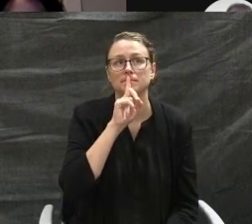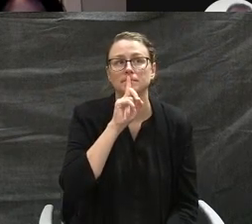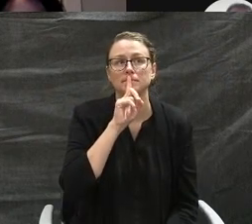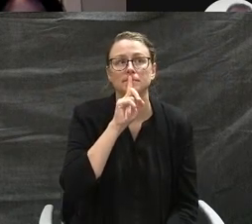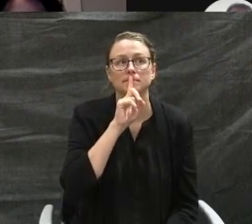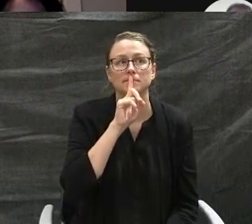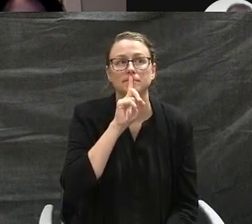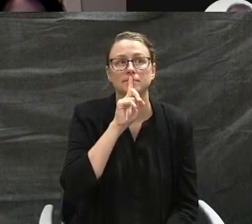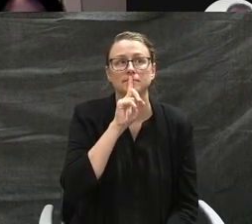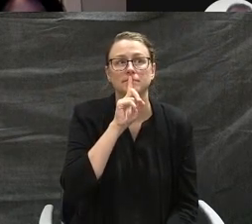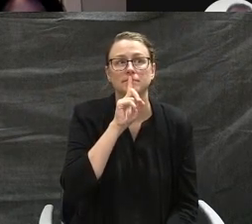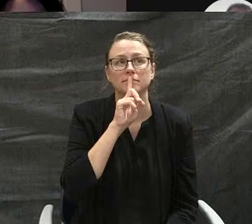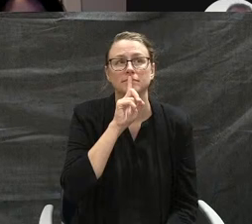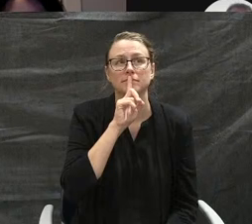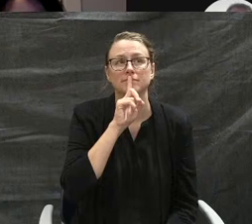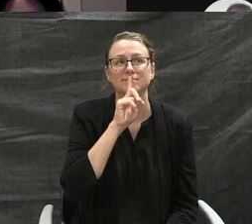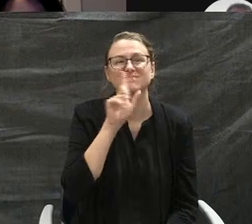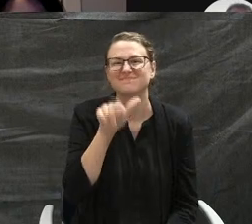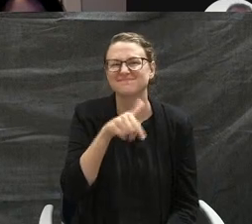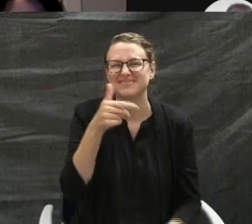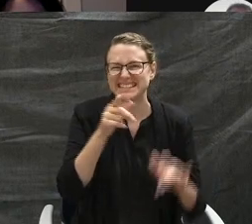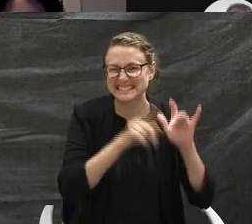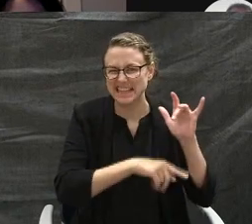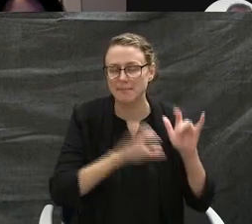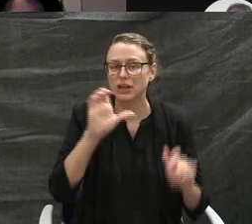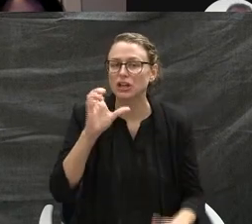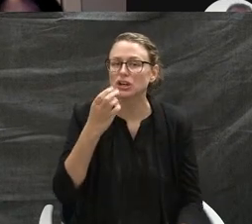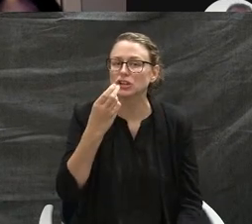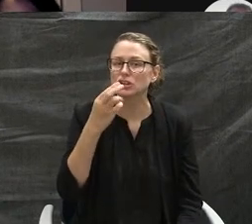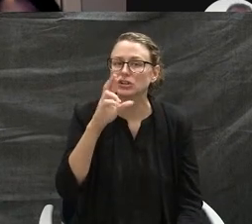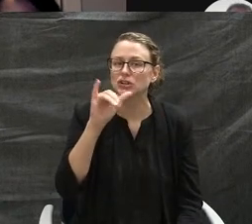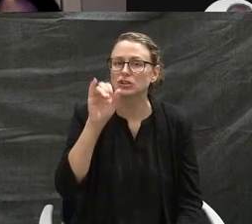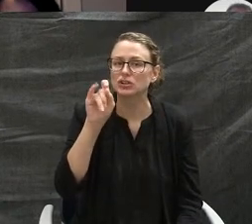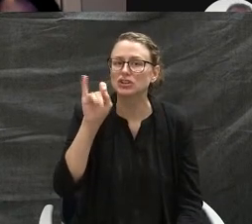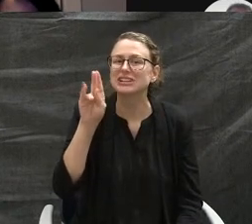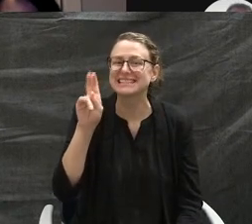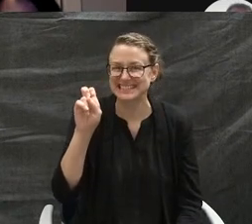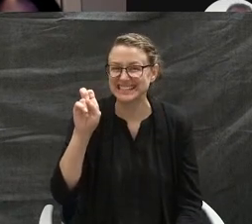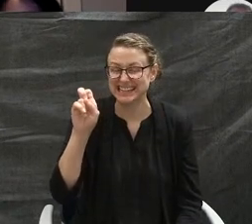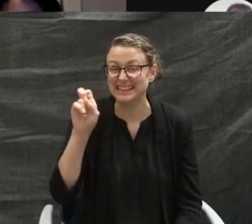Now Alright Christine, I saw your hand as markets his volume.